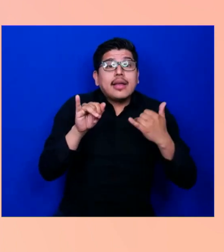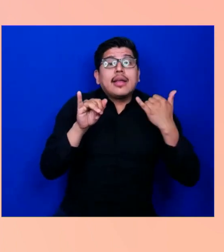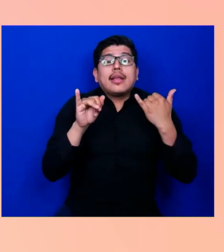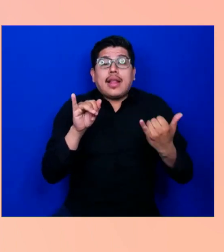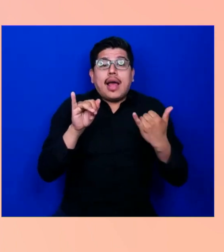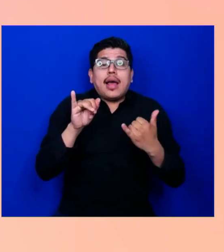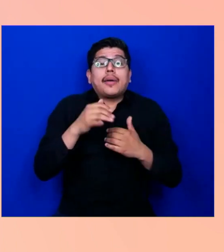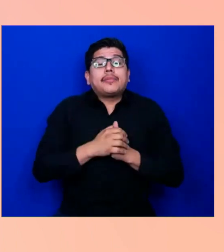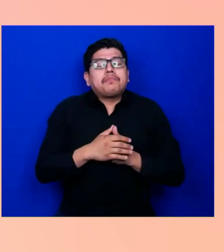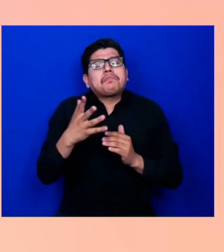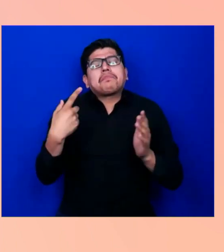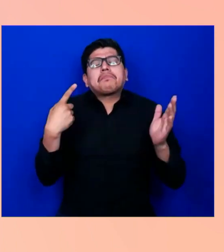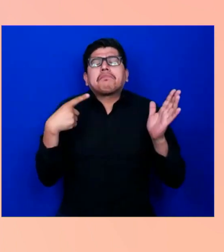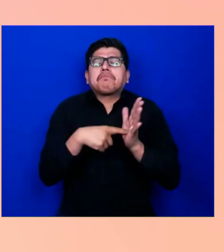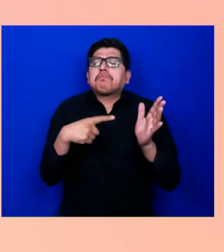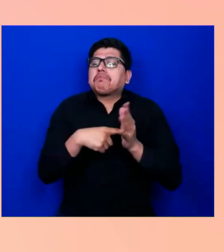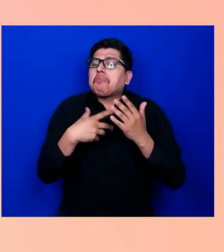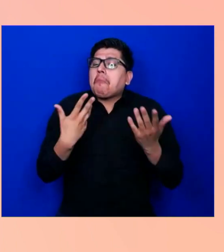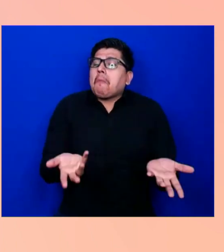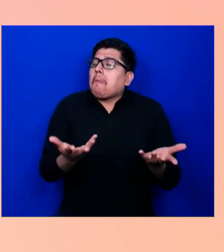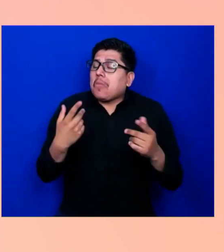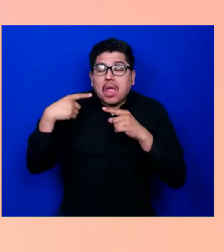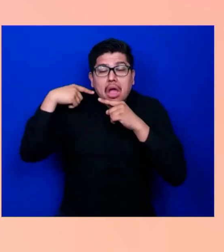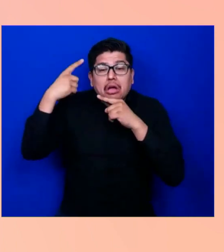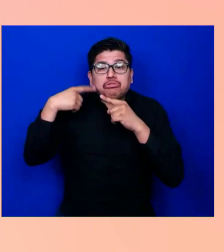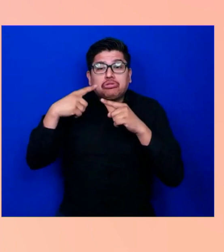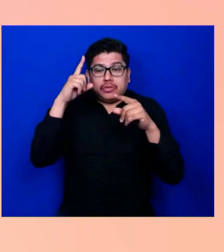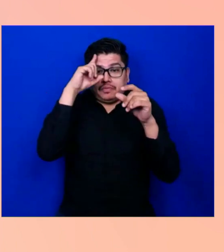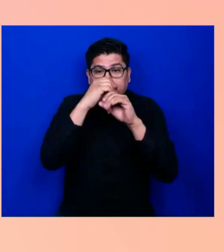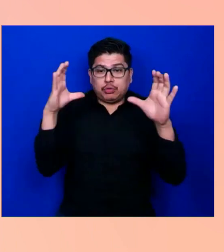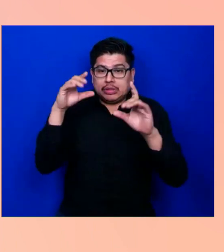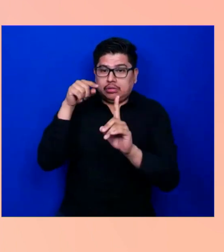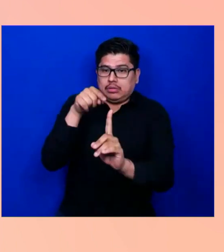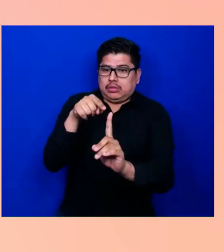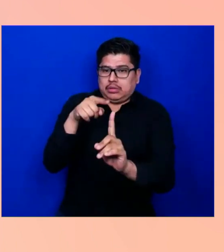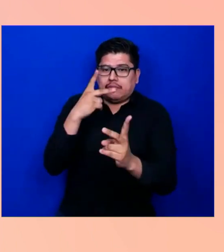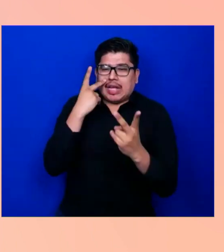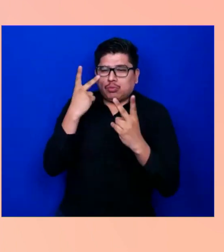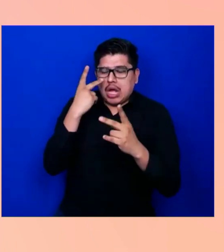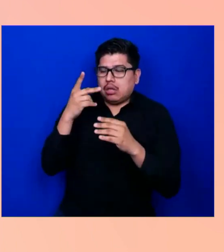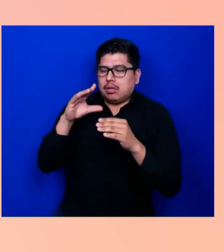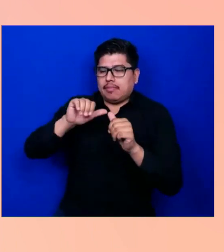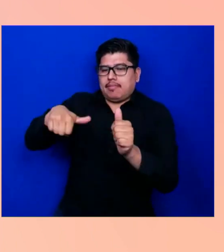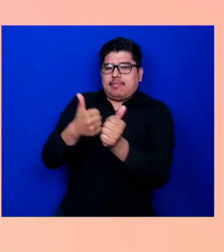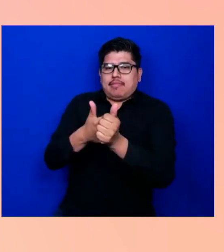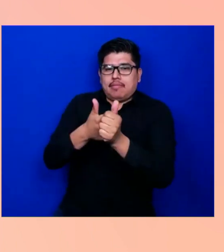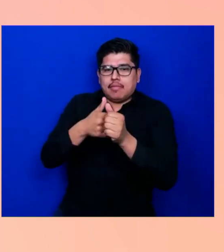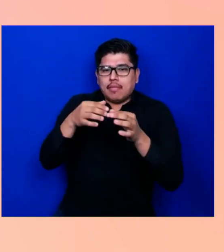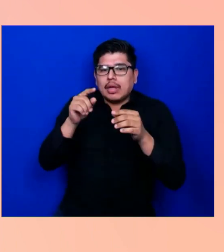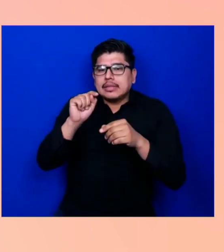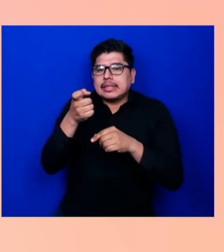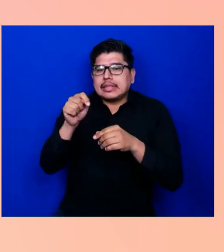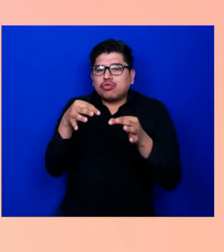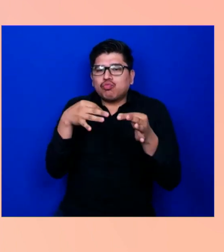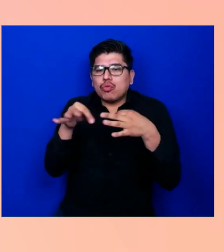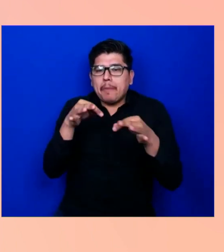cognitive vision to add alternative text descriptions that are automatically generated. We're also using